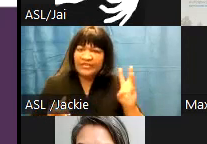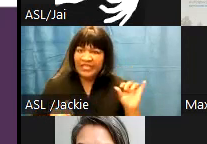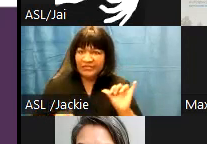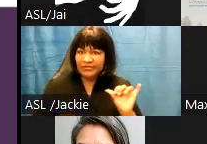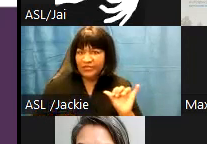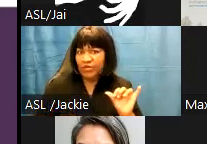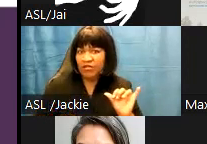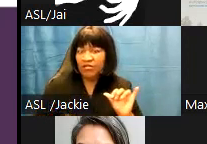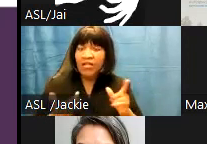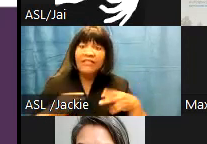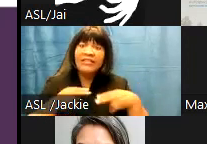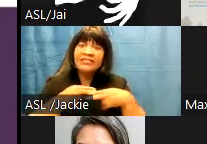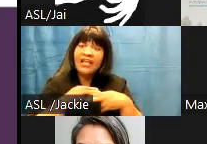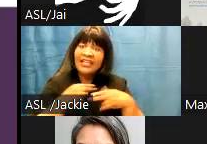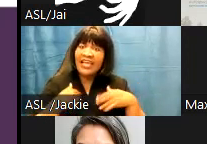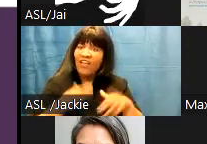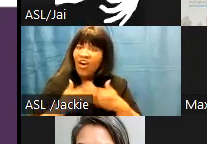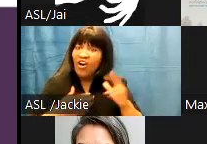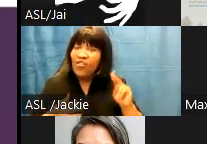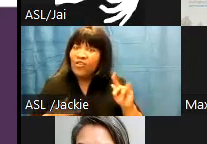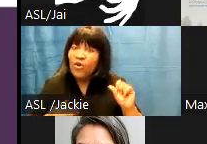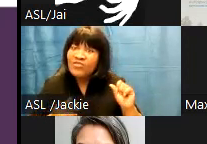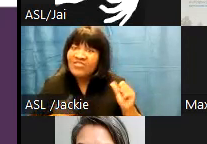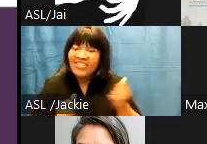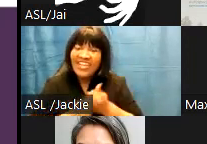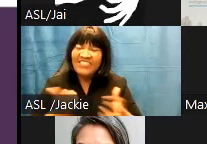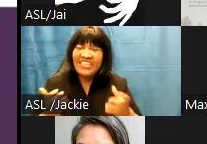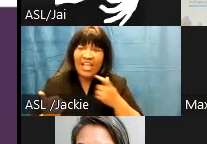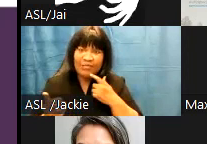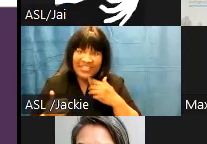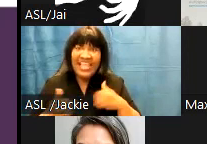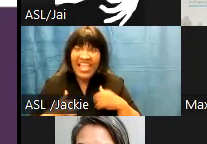The slide deck has the notes. So everything I'm saying has the notes and